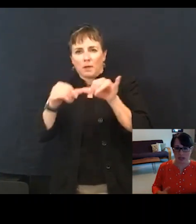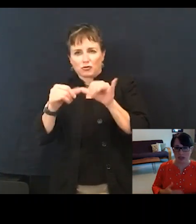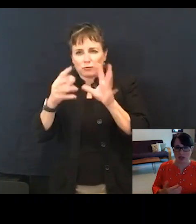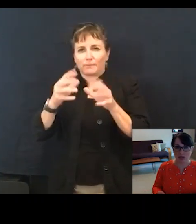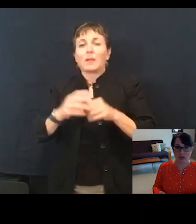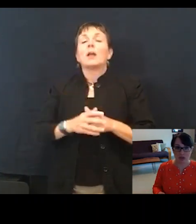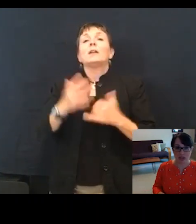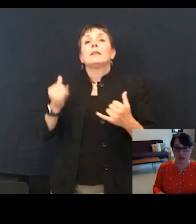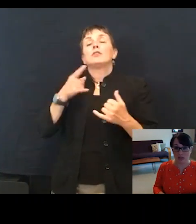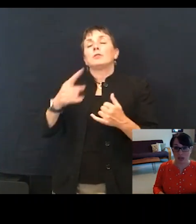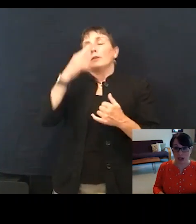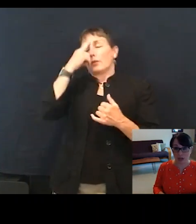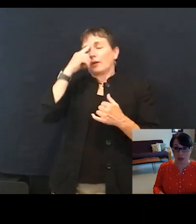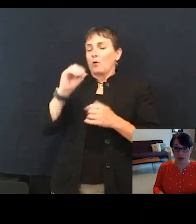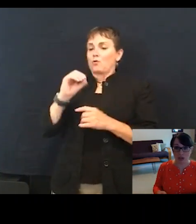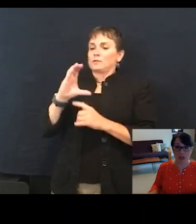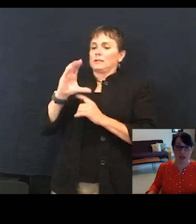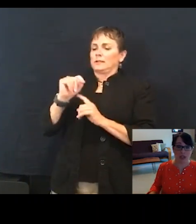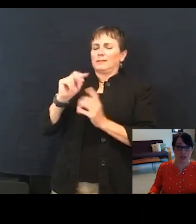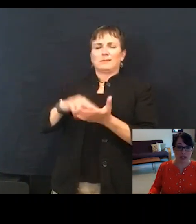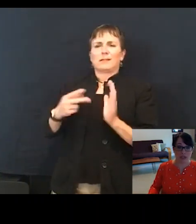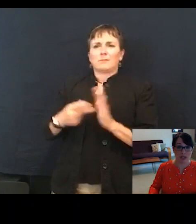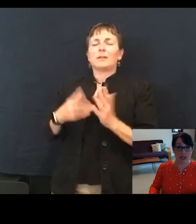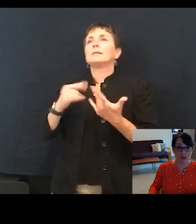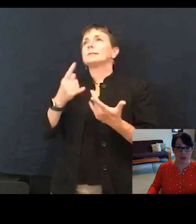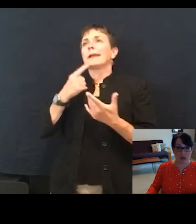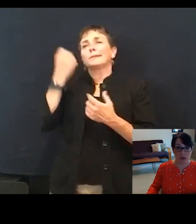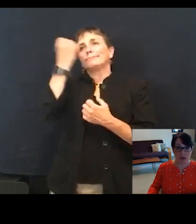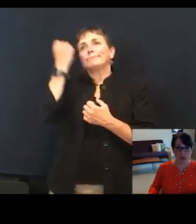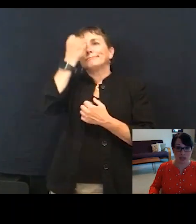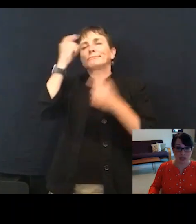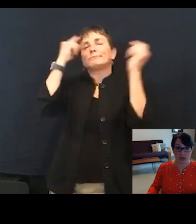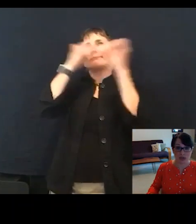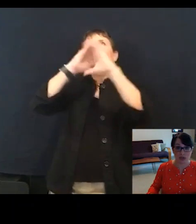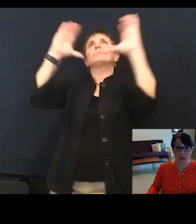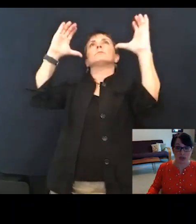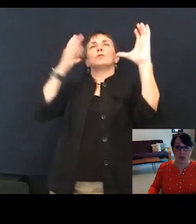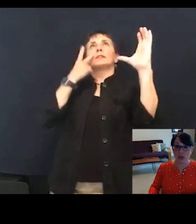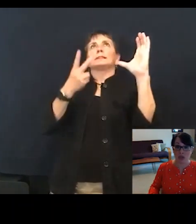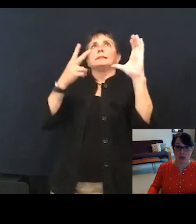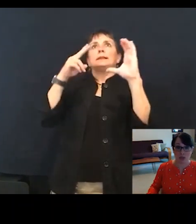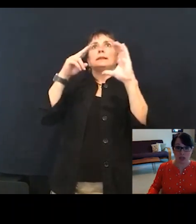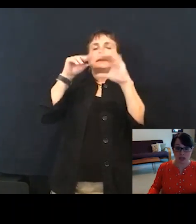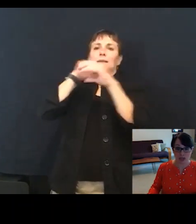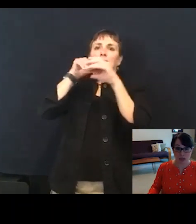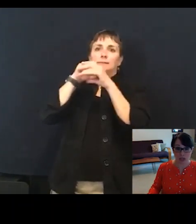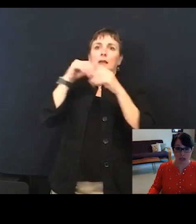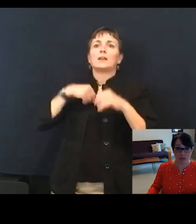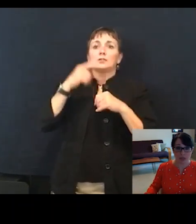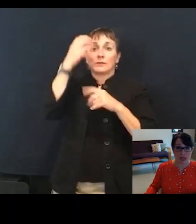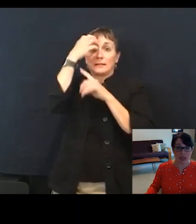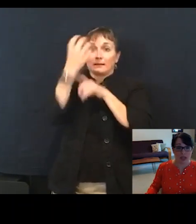like an ultrasound of the eyeball that essentially gives you a cross-sectional view of a patient's retina.